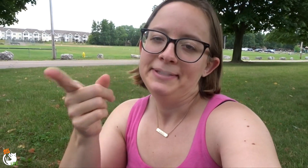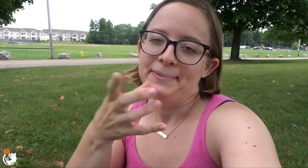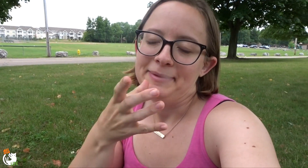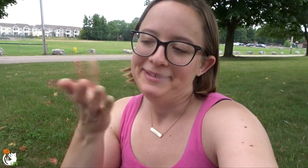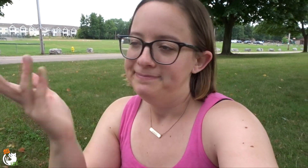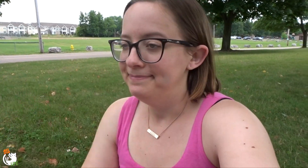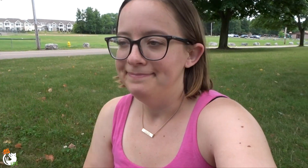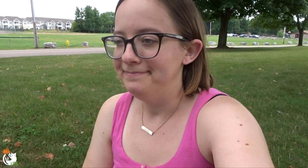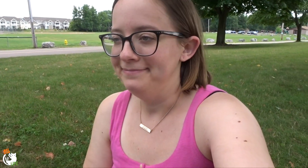What are we gonna do with mum?